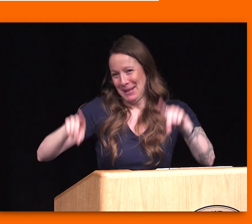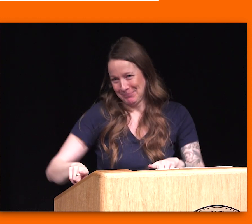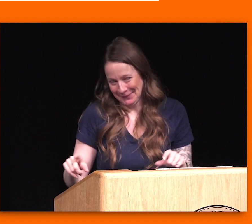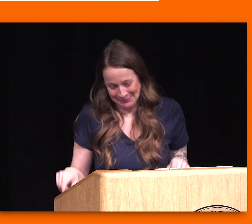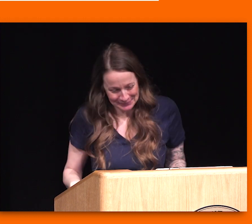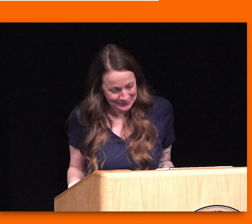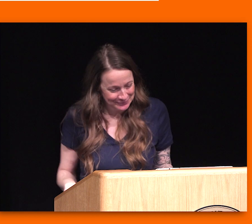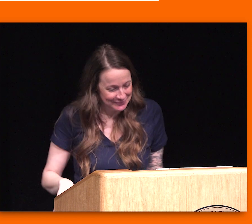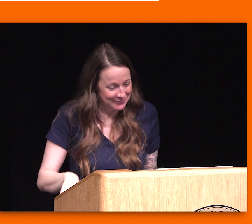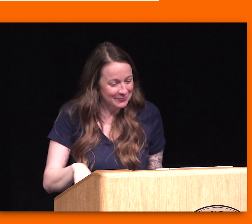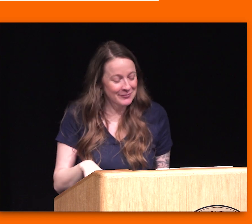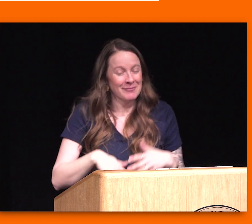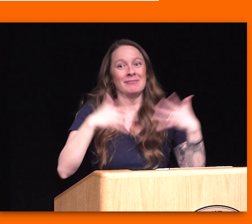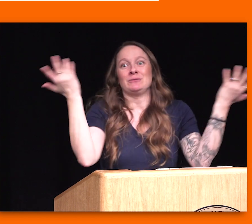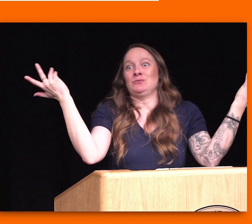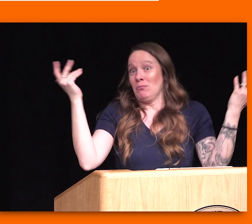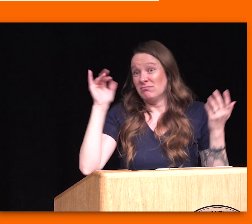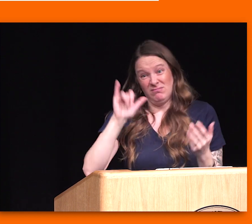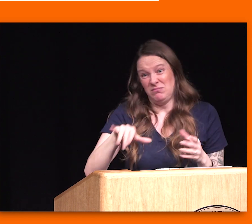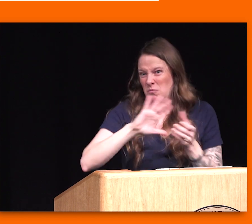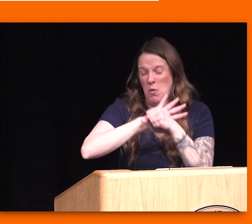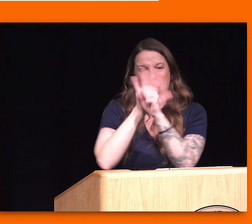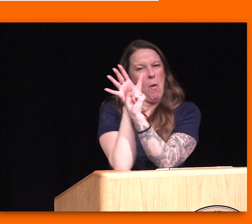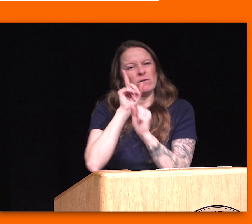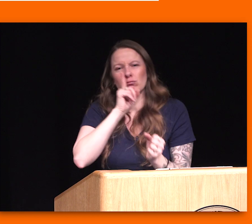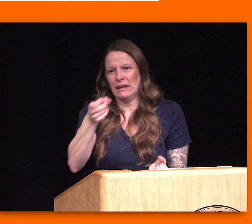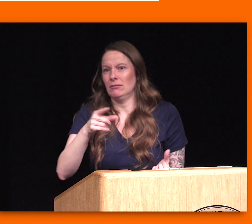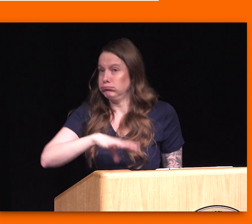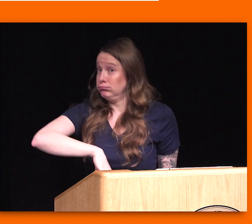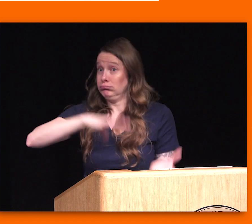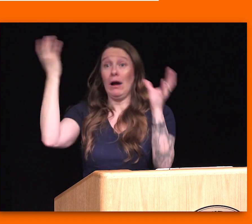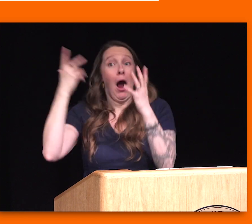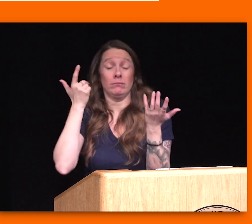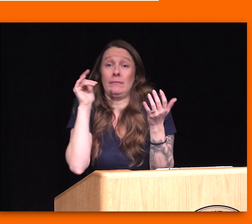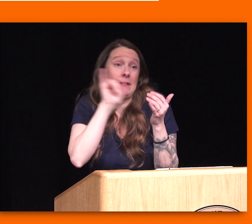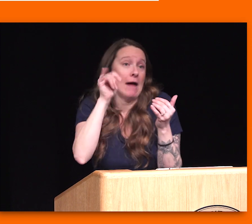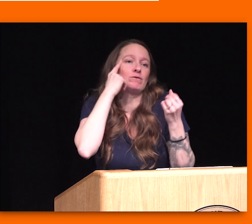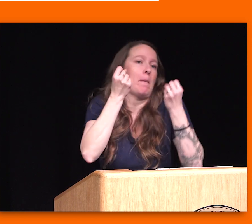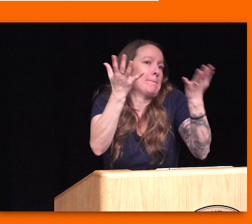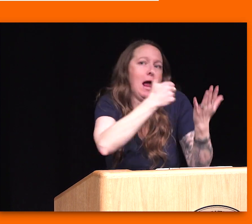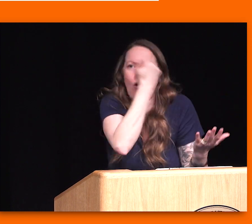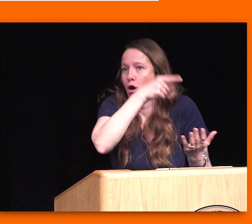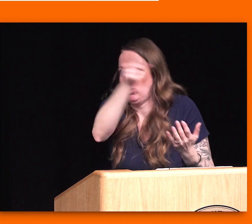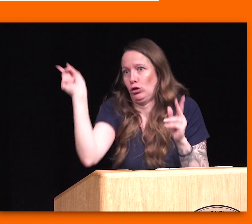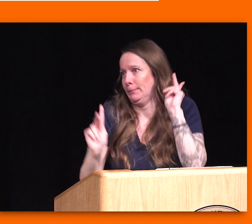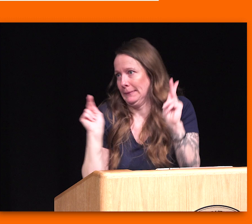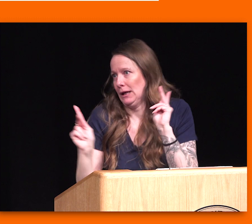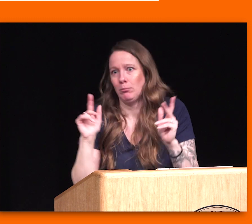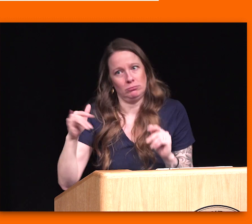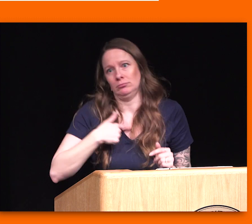COVID. The COVID pandemic hit and that really disrupted everything.